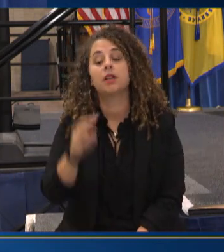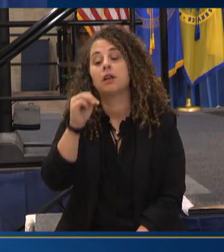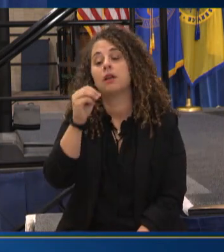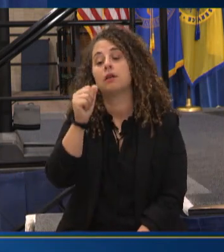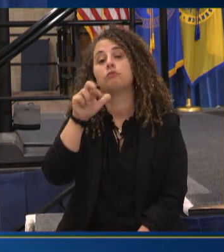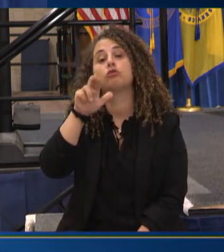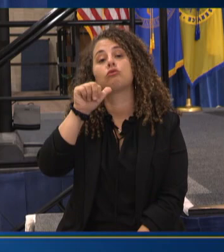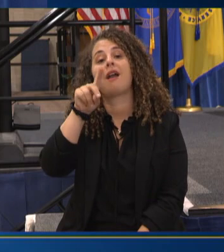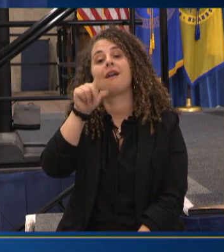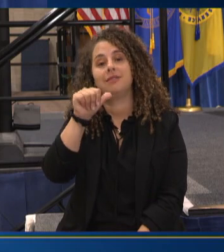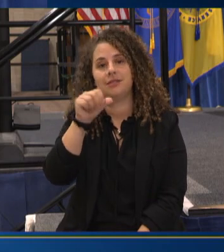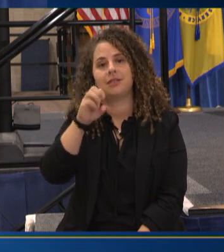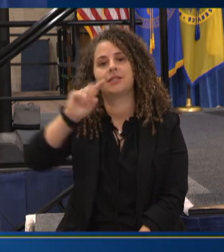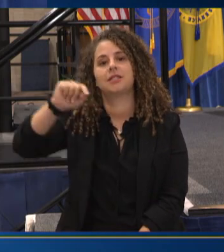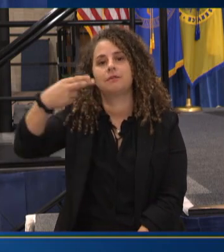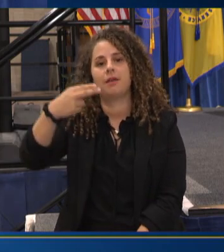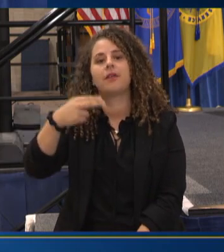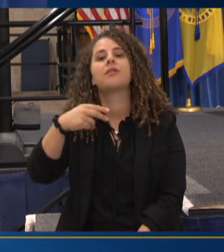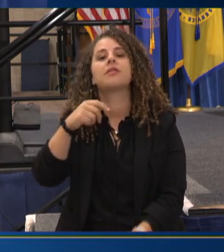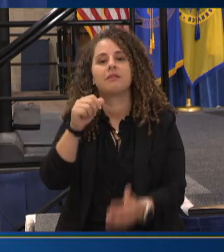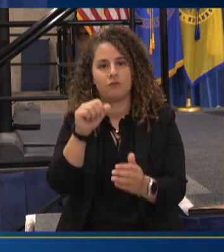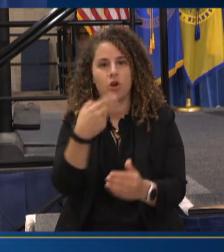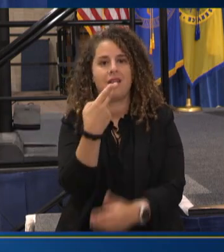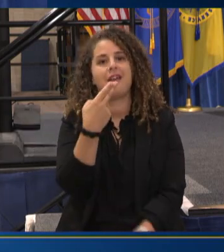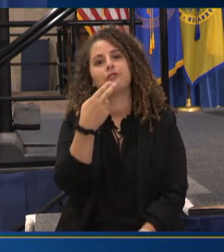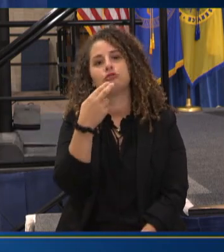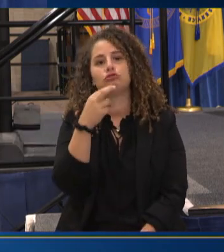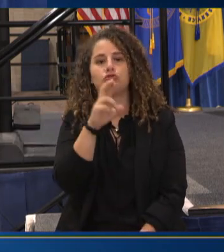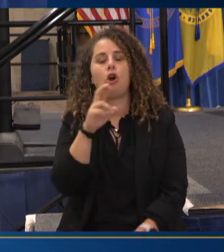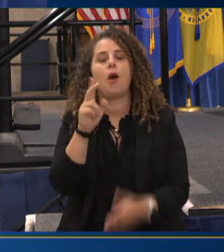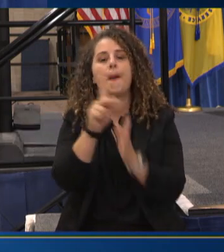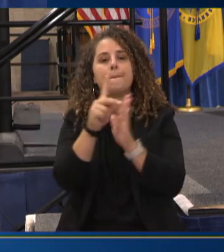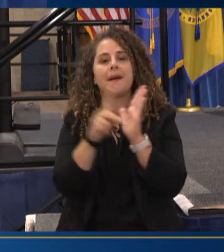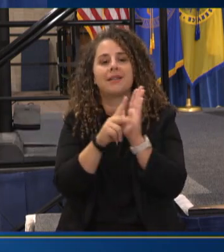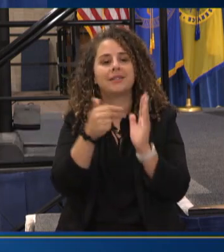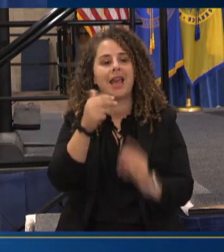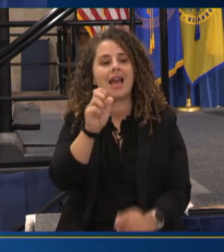I am the Deputy Assistant Secretary for Human Services Policy in ASPI, as well as